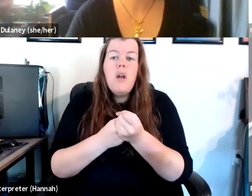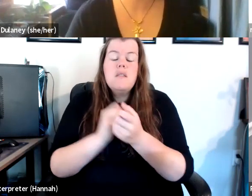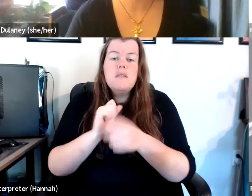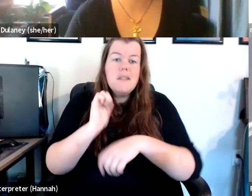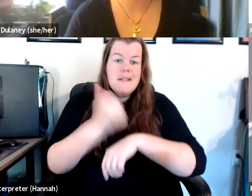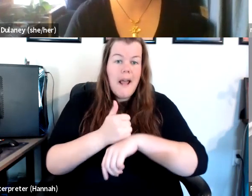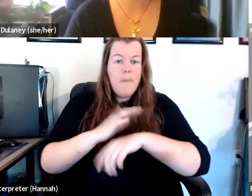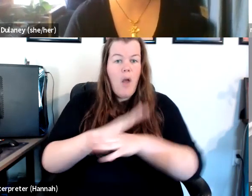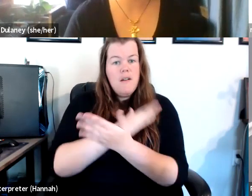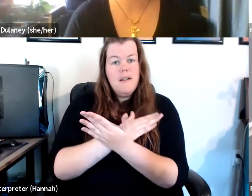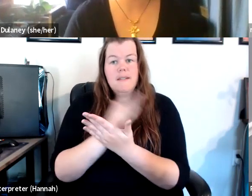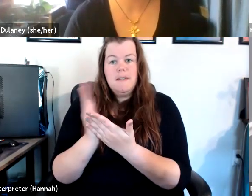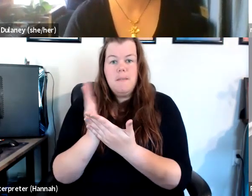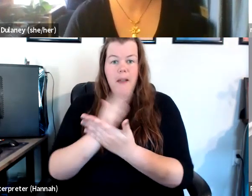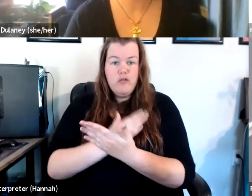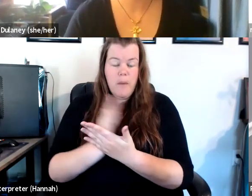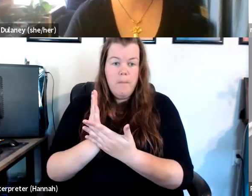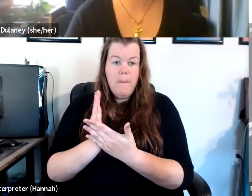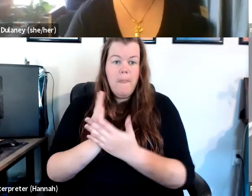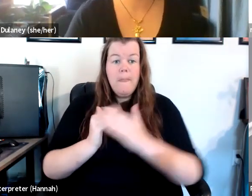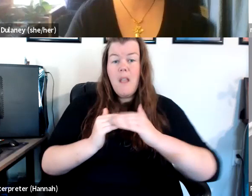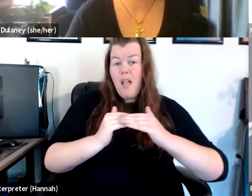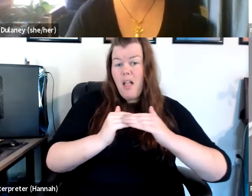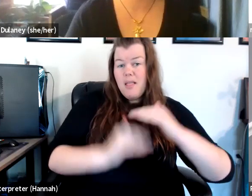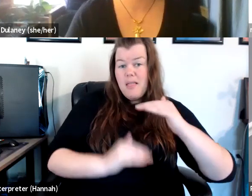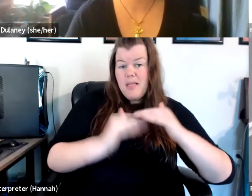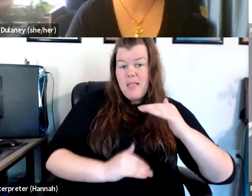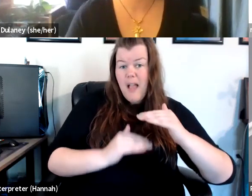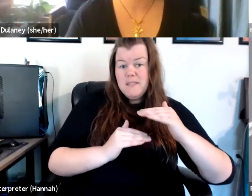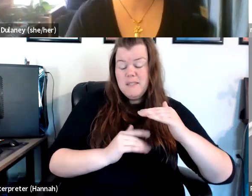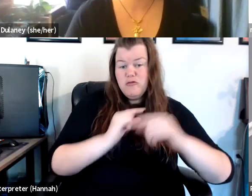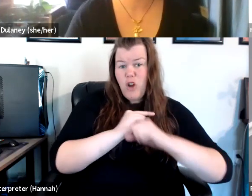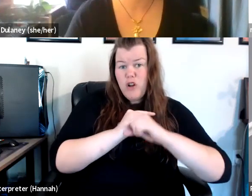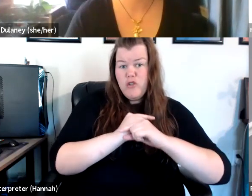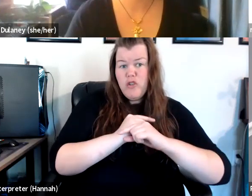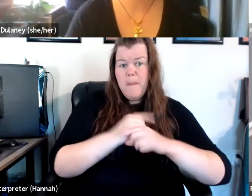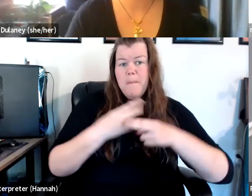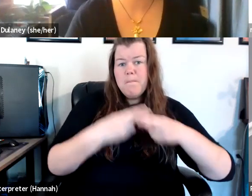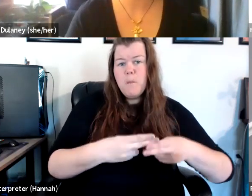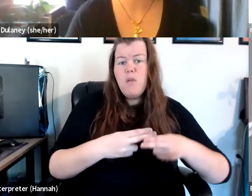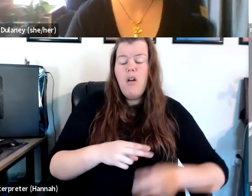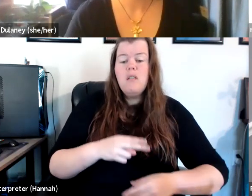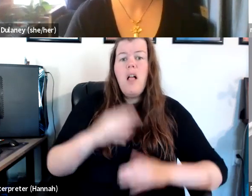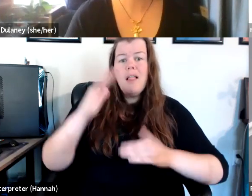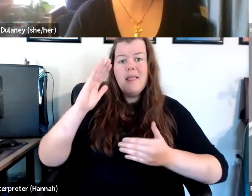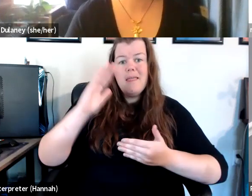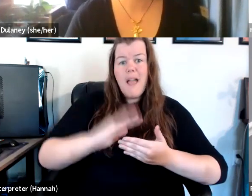and everything less than guardianship is a less restrictive alternative or LRA. This includes